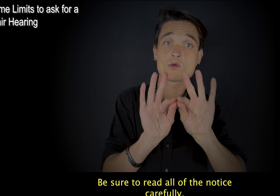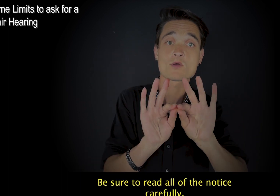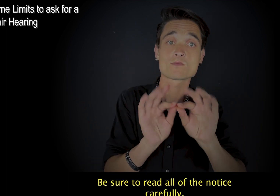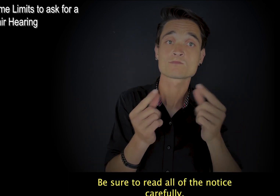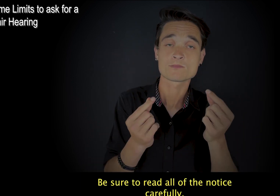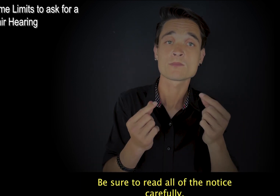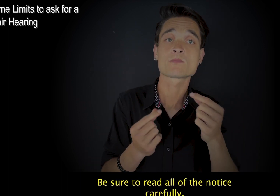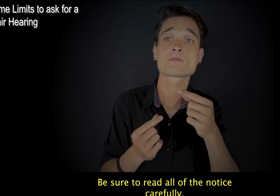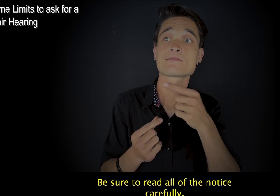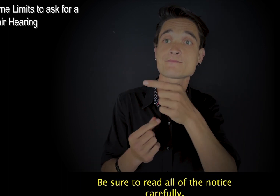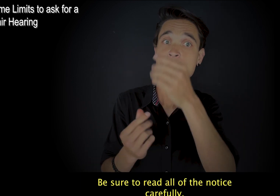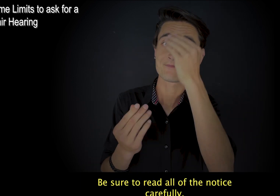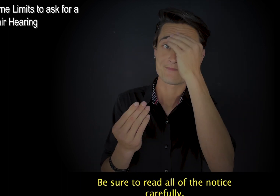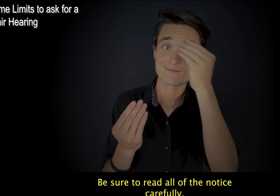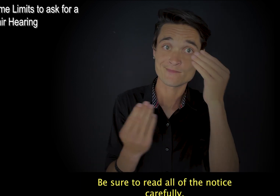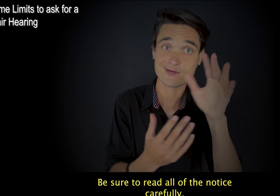Be sure to read all of the notice carefully.